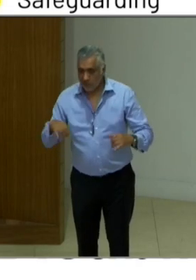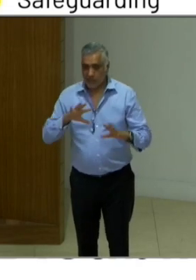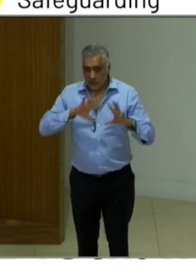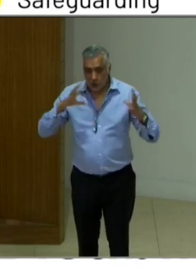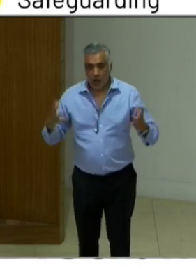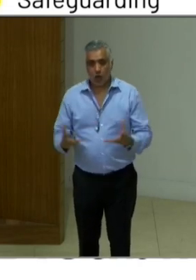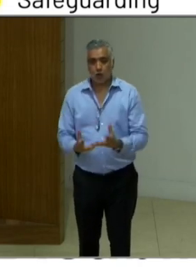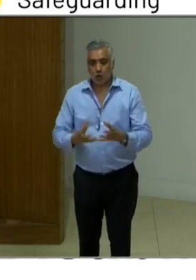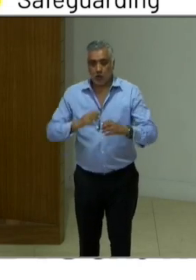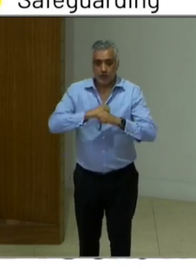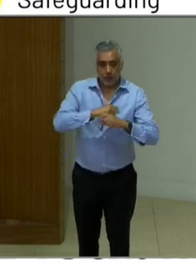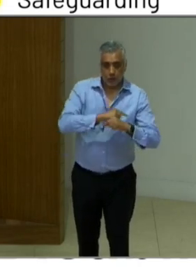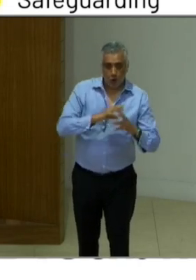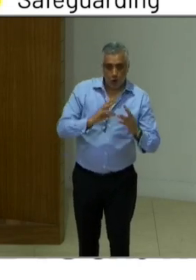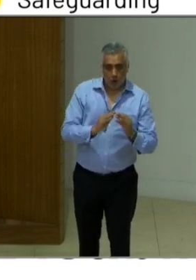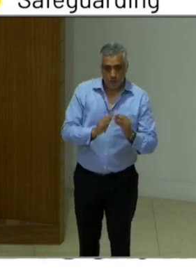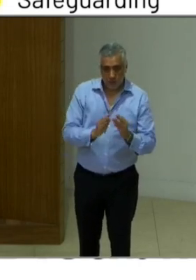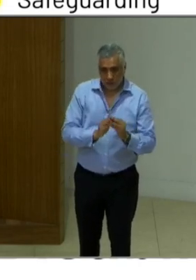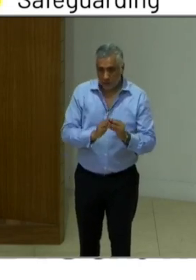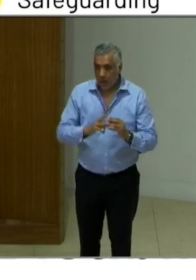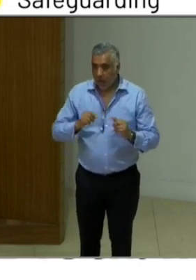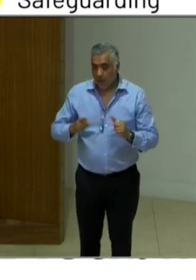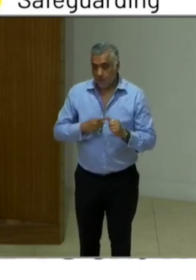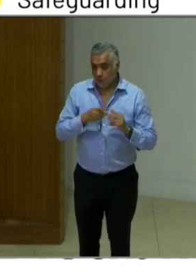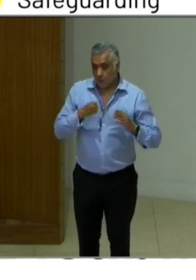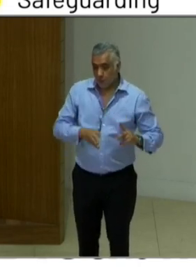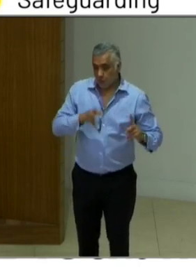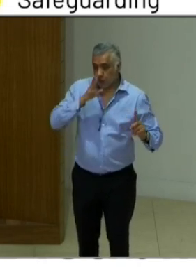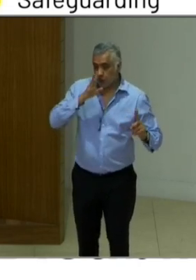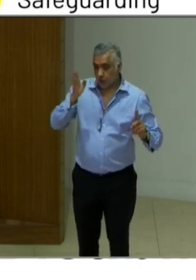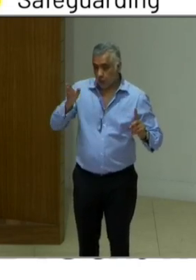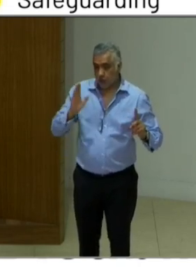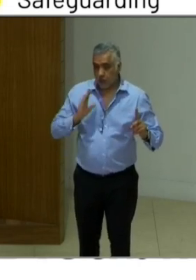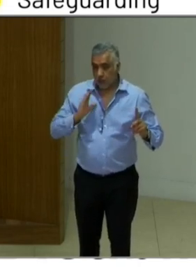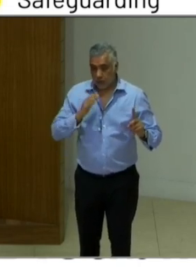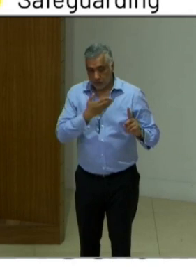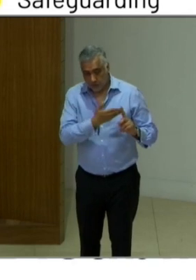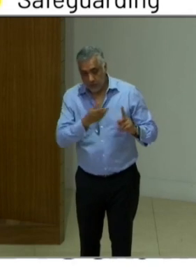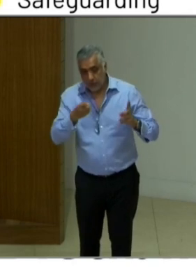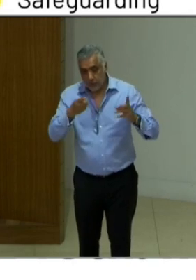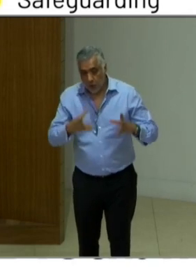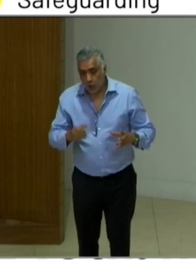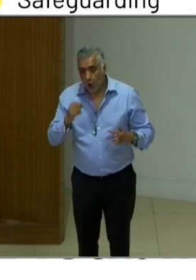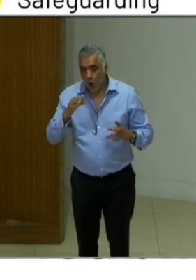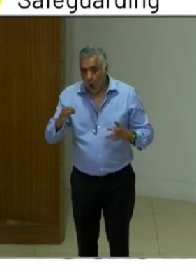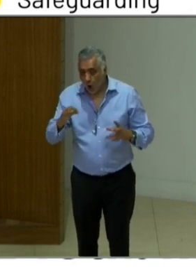Conference and the first person to speak to us is Father Mark Lewis, the Rector of the Pontifical Gregorian